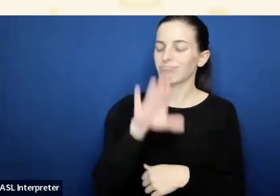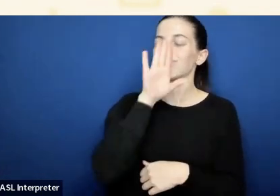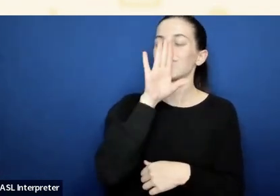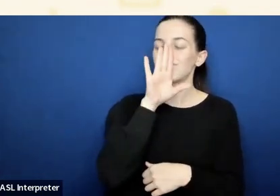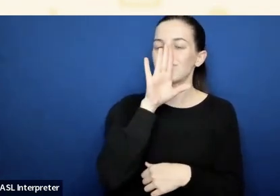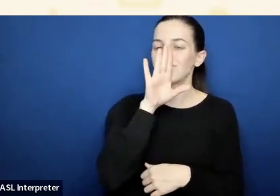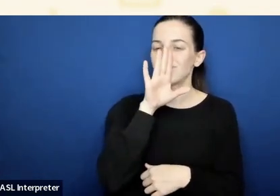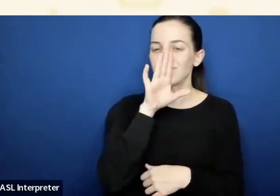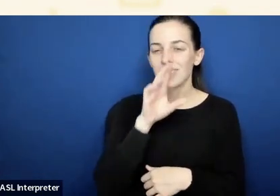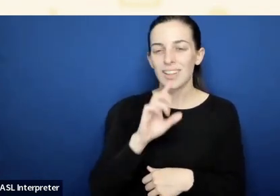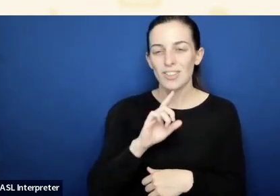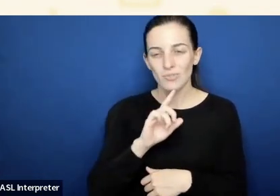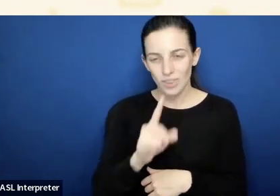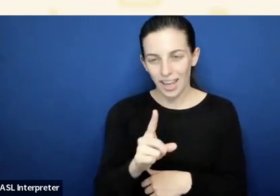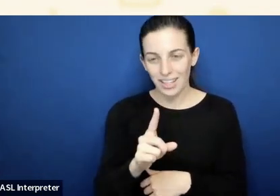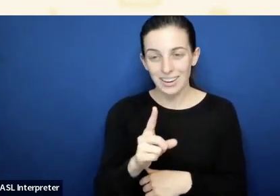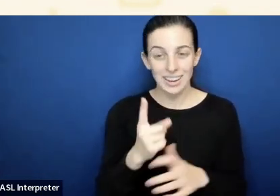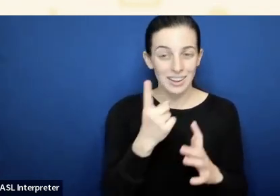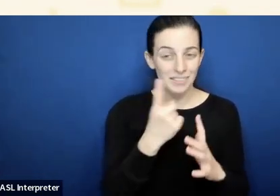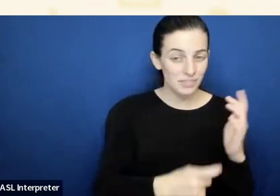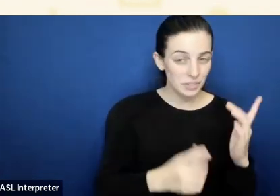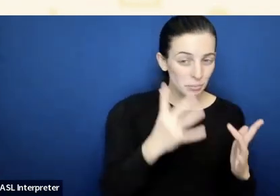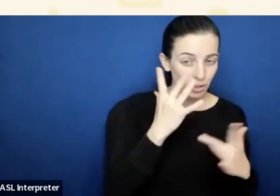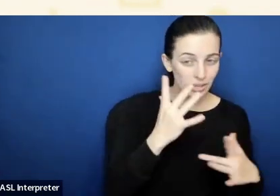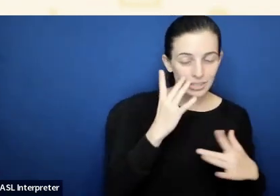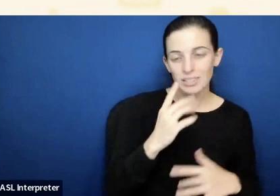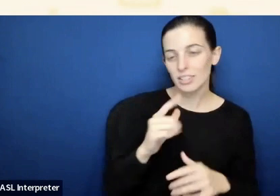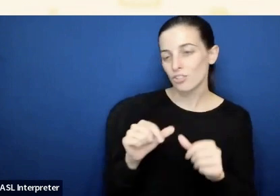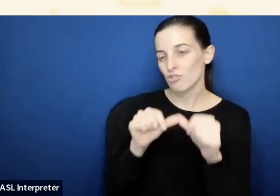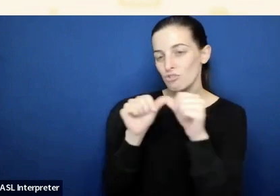and chronic disabilities are often overlooked.